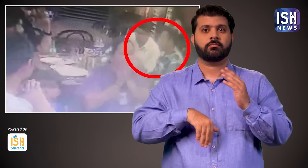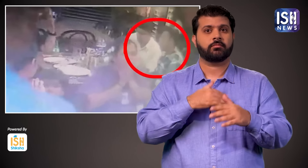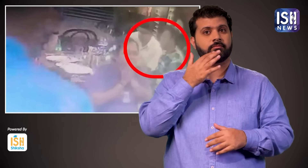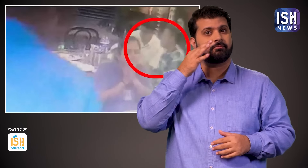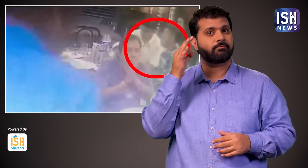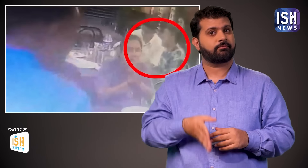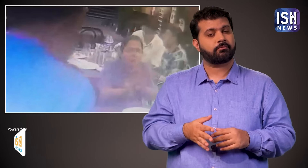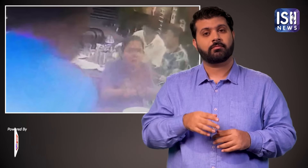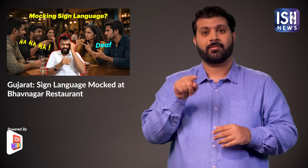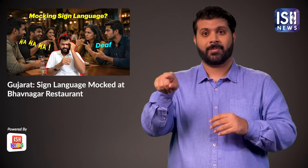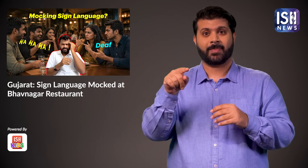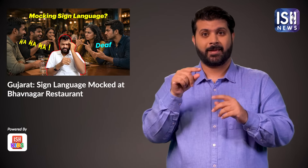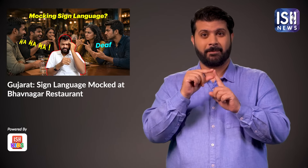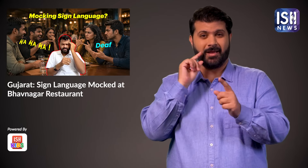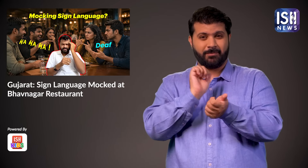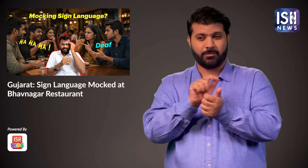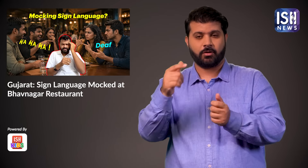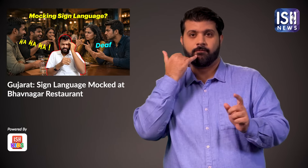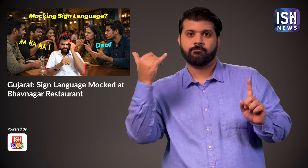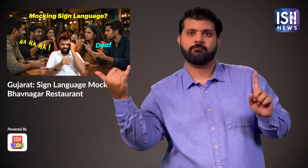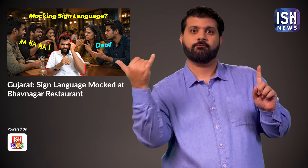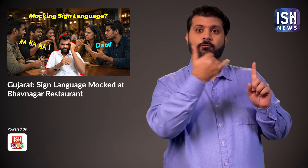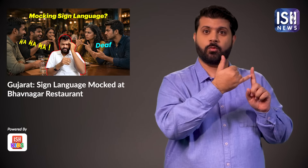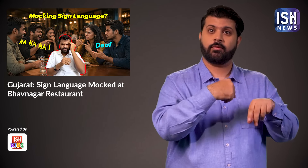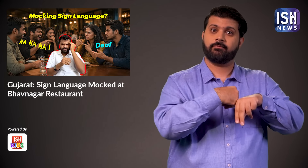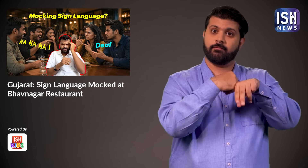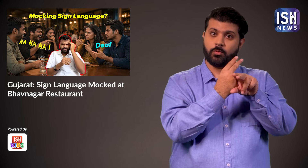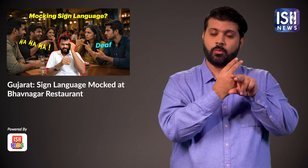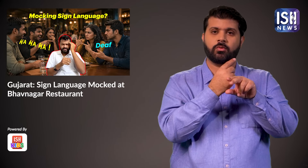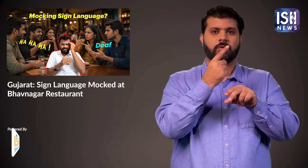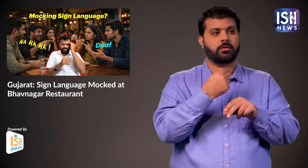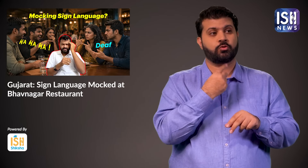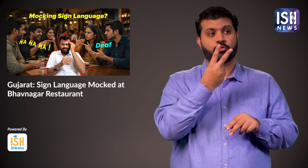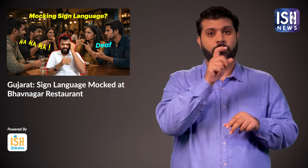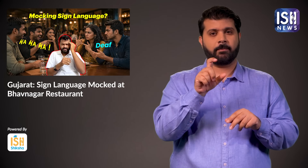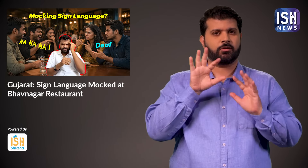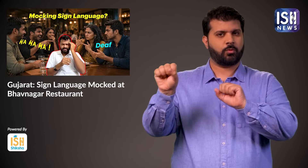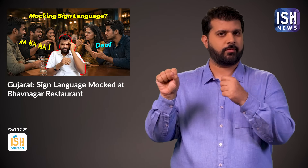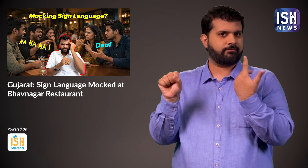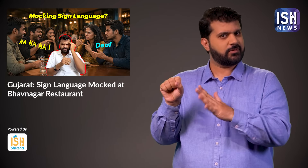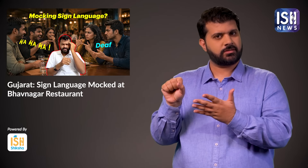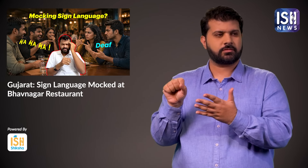Later, the police informed Manan via video call that two individuals had been arrested.